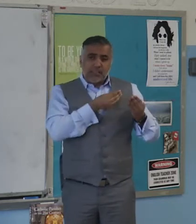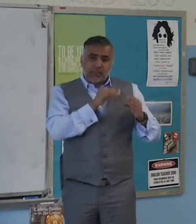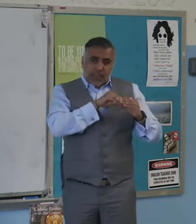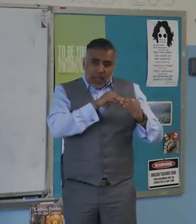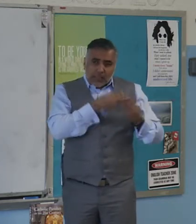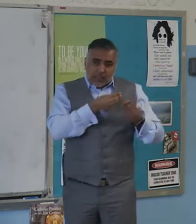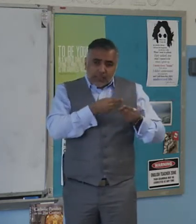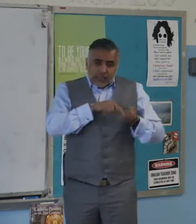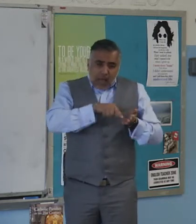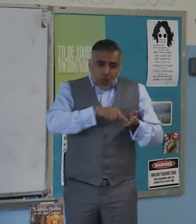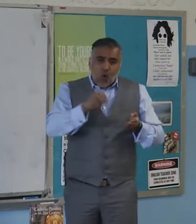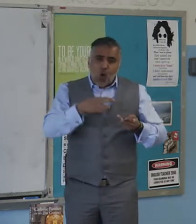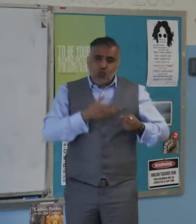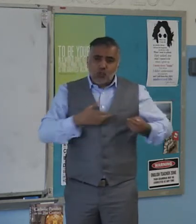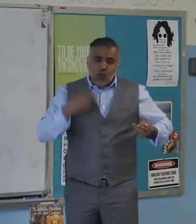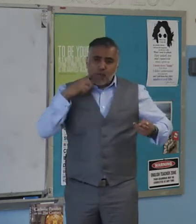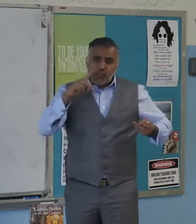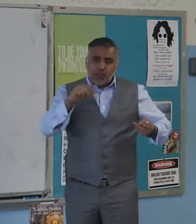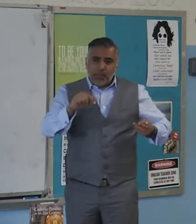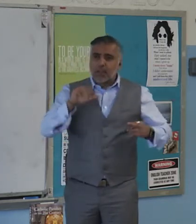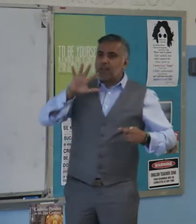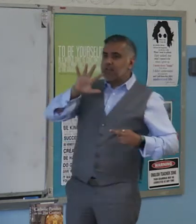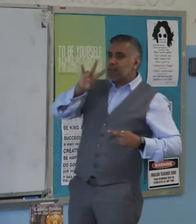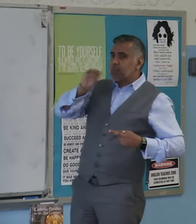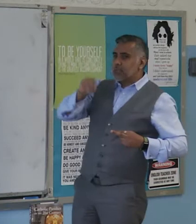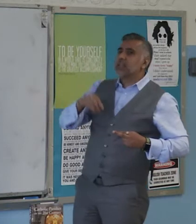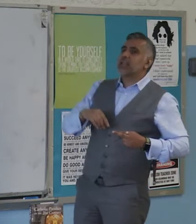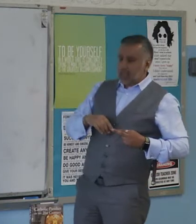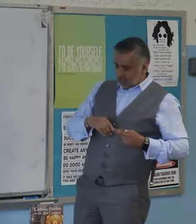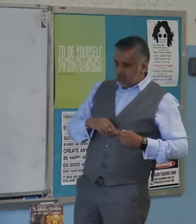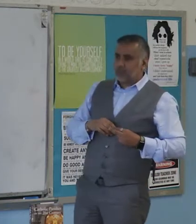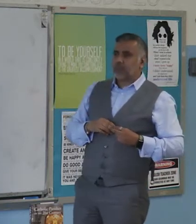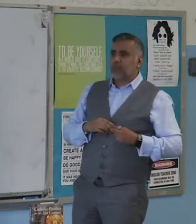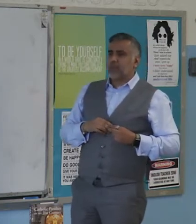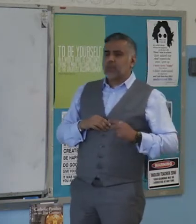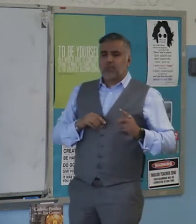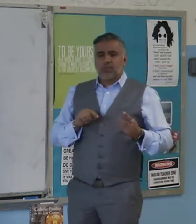accommodating children with disabilities?" 57% say yes. Now, some of that often,